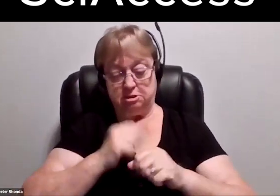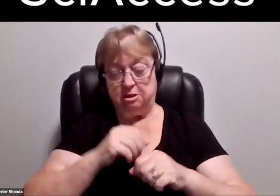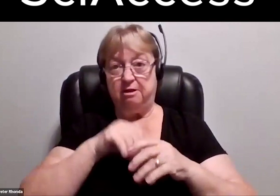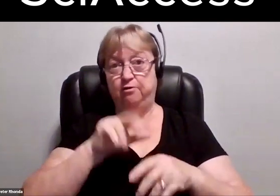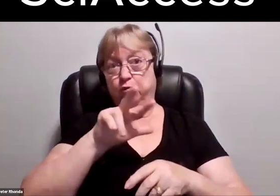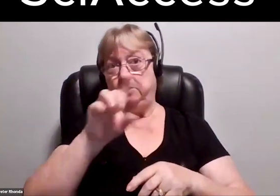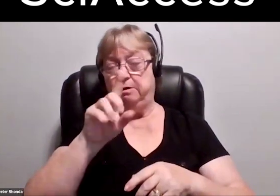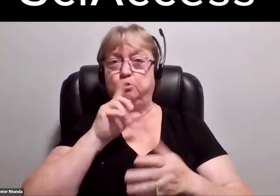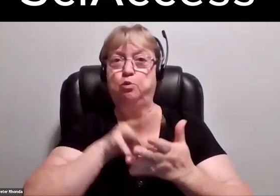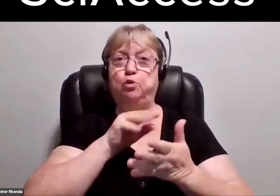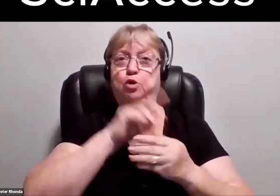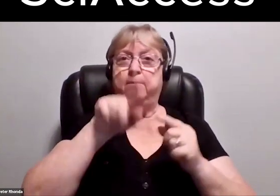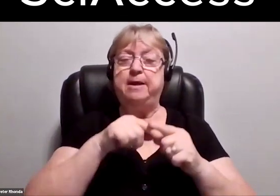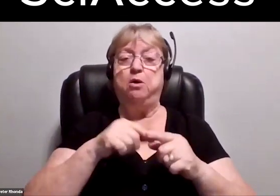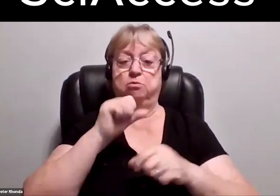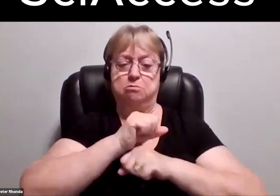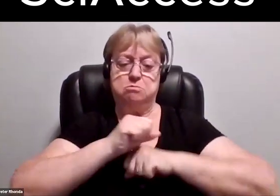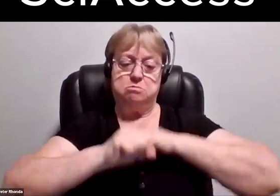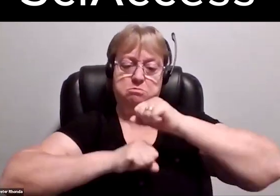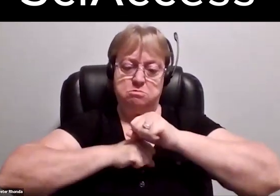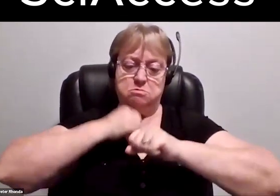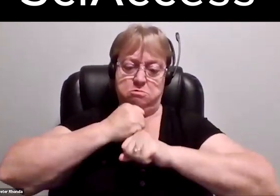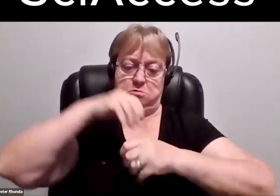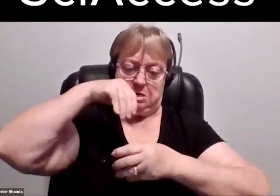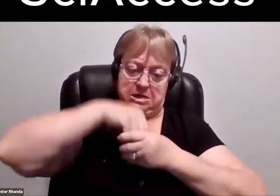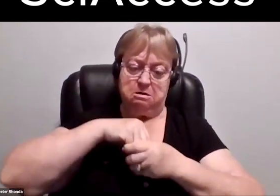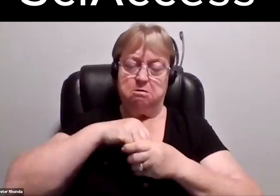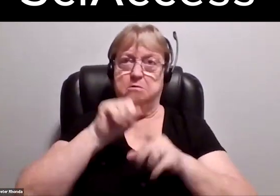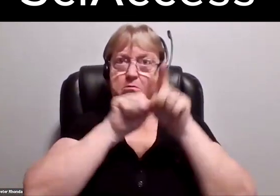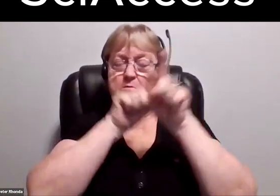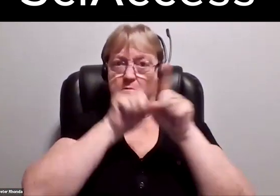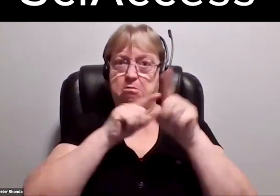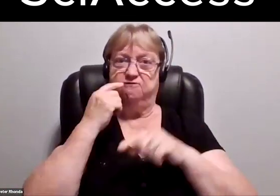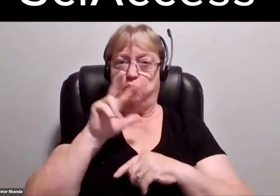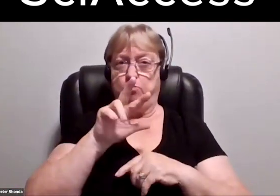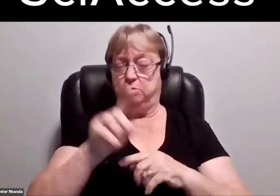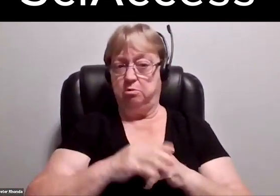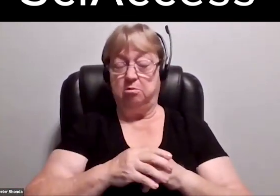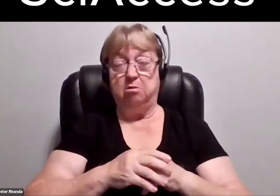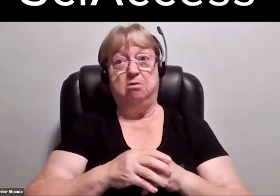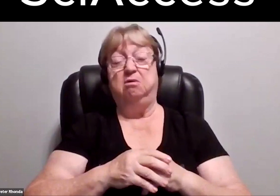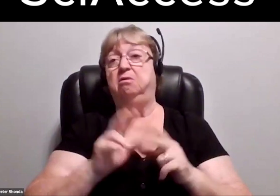the structure of constellations in three dimensions. This is a very hands-on quantitative